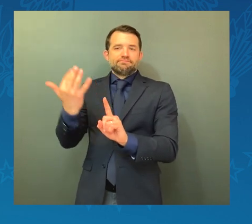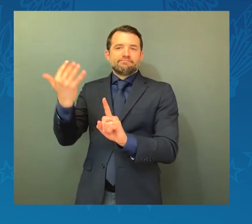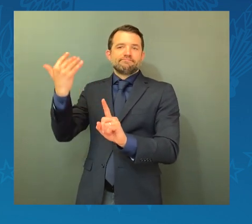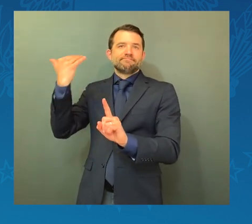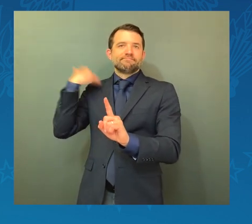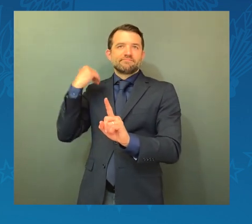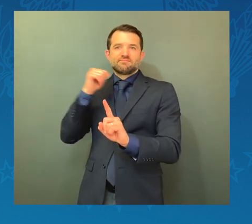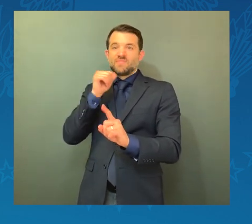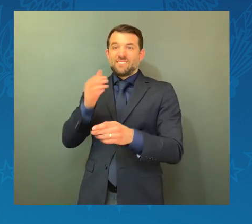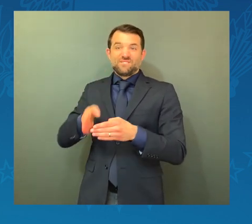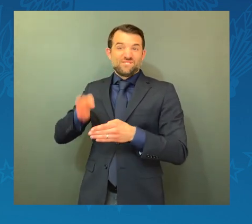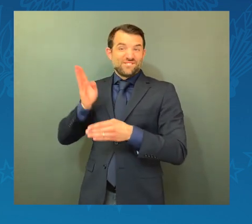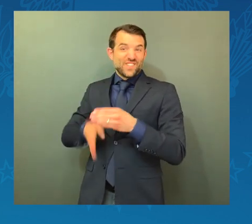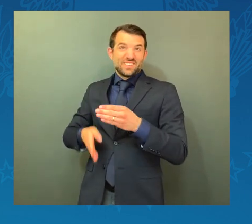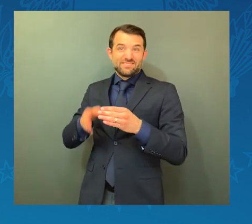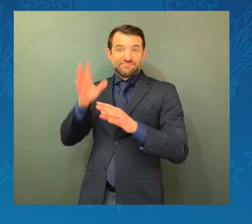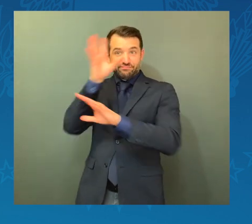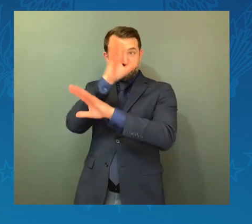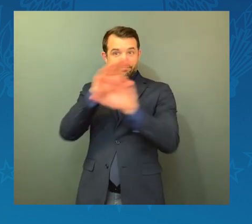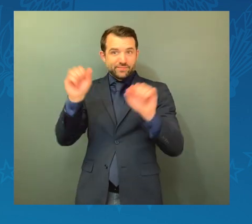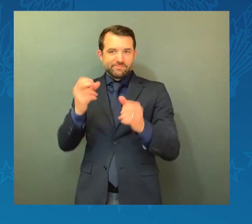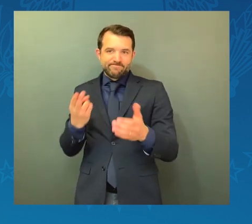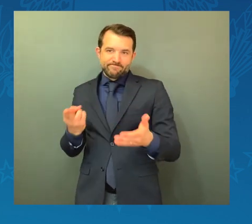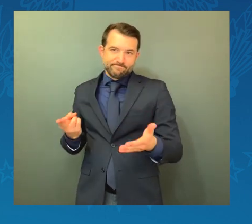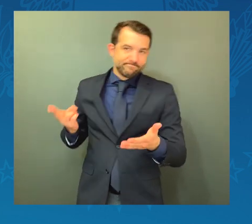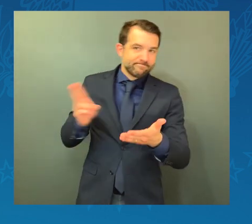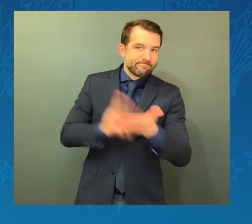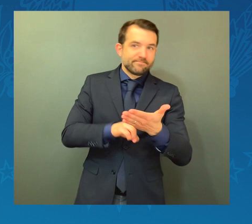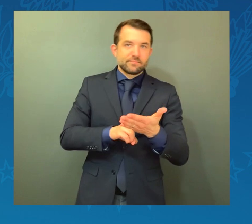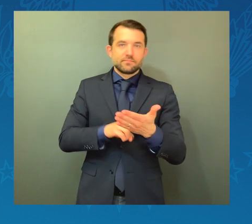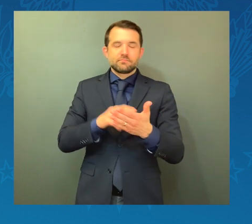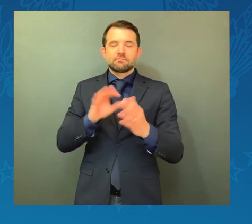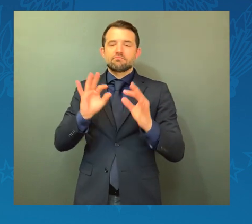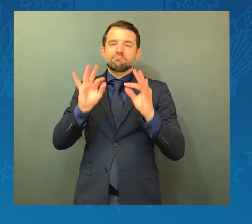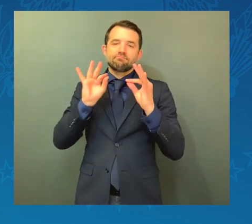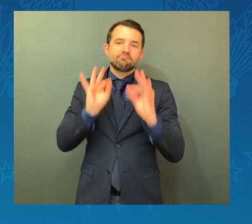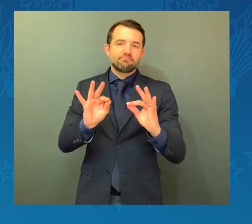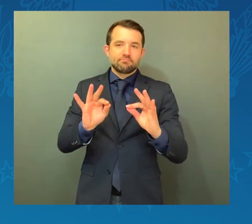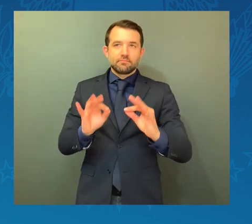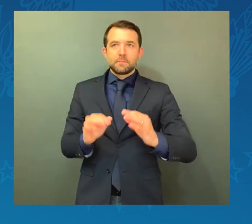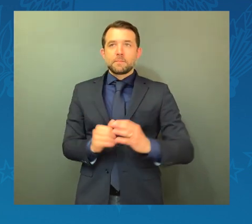Also here with us today is the great Bill Bynum, the CEO of Hope Credit Union.